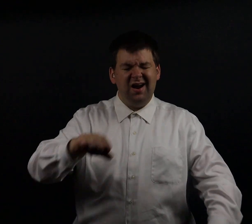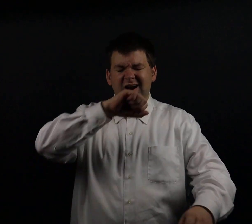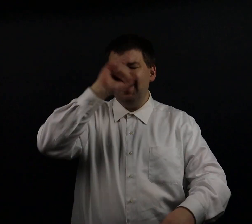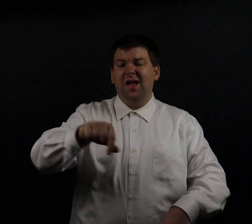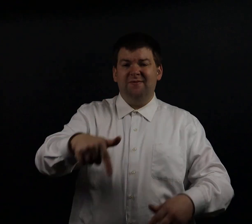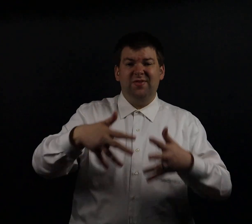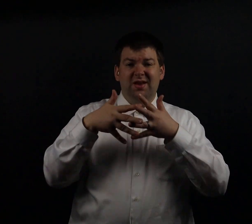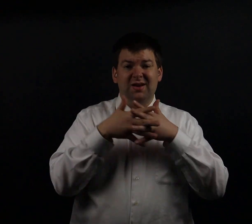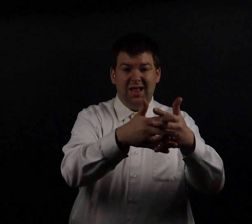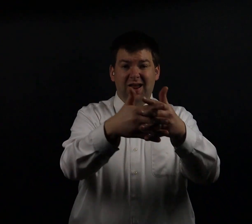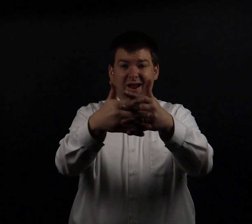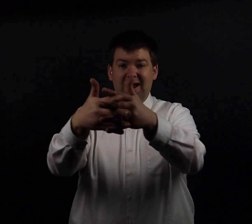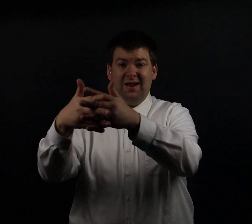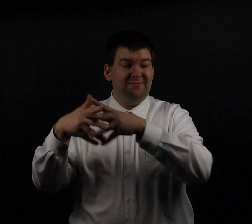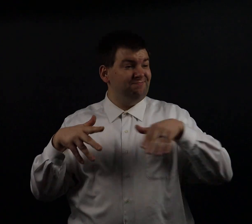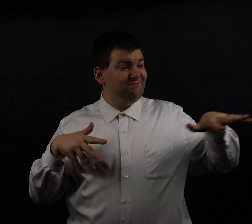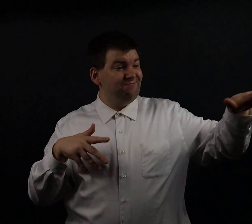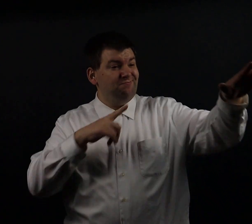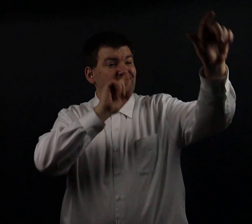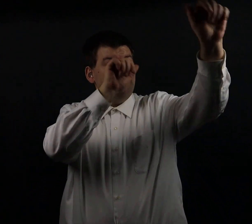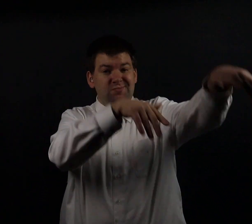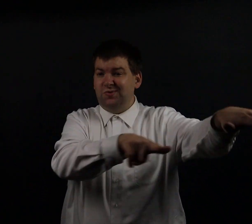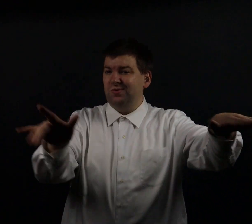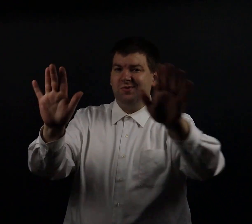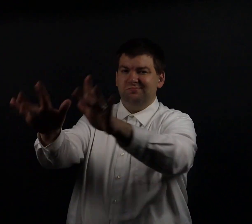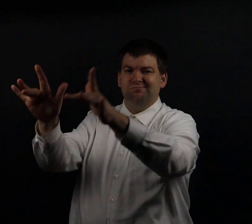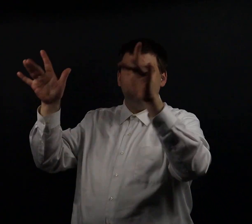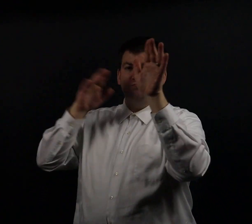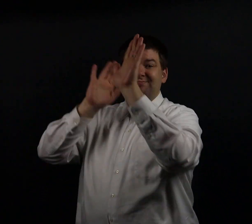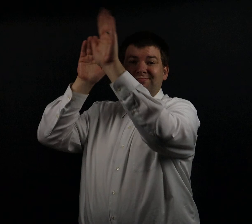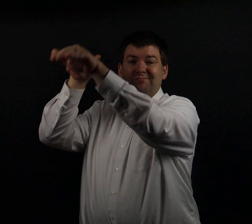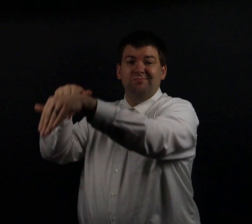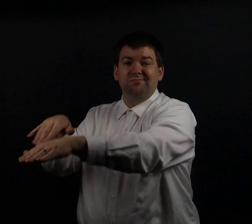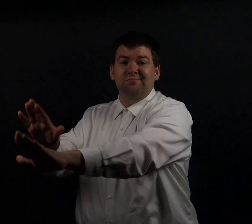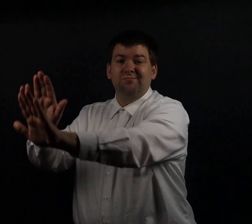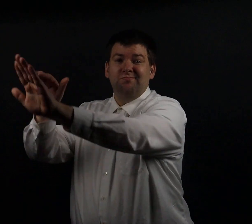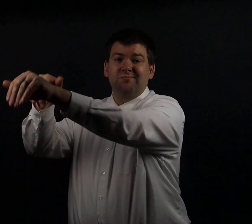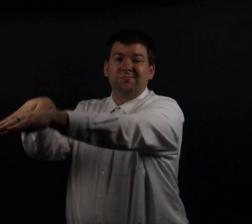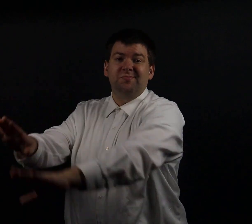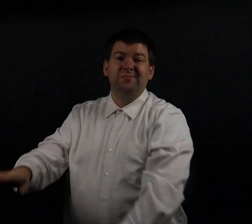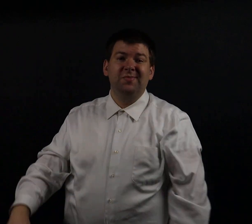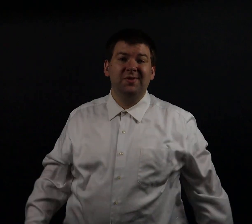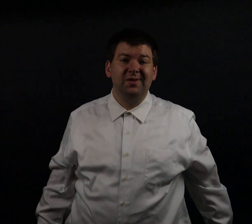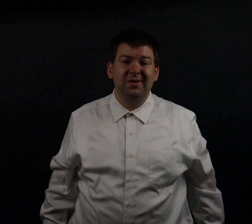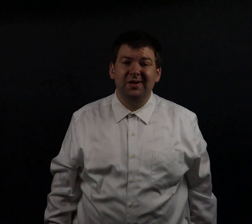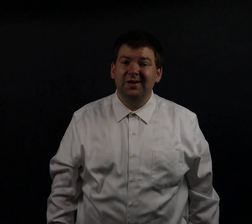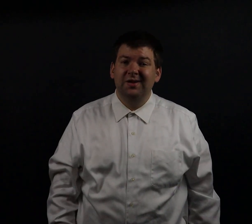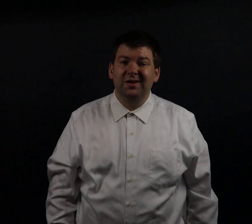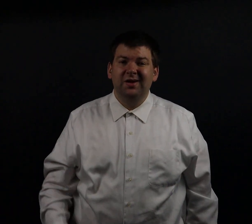I love this land, from sea to shining sea.